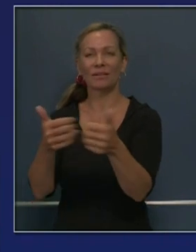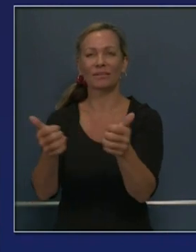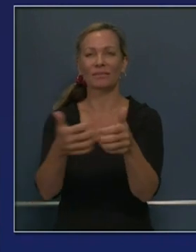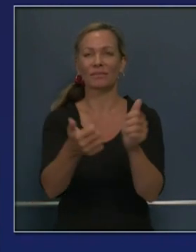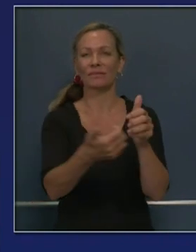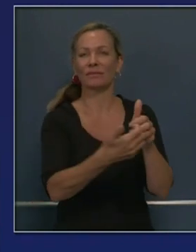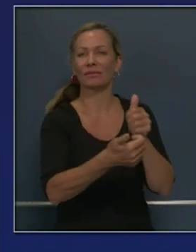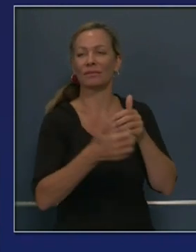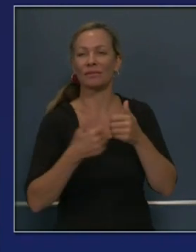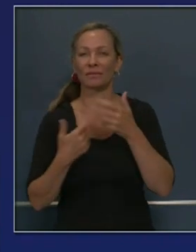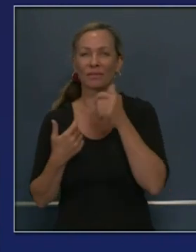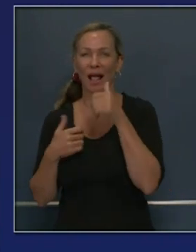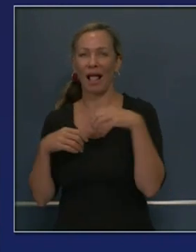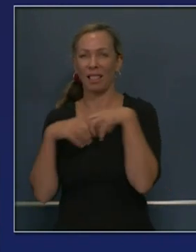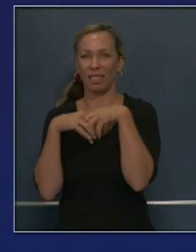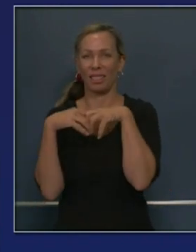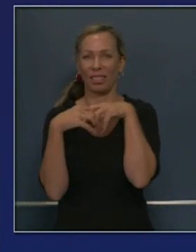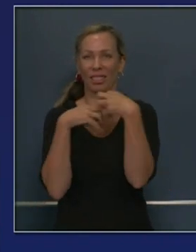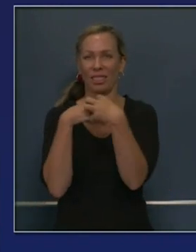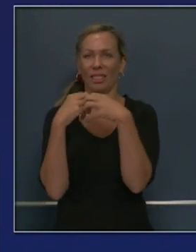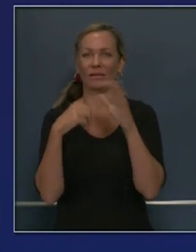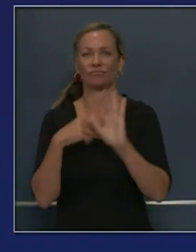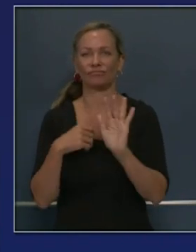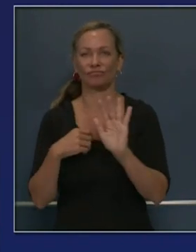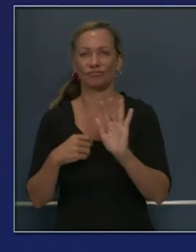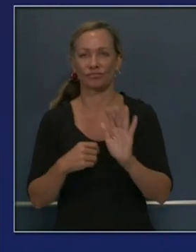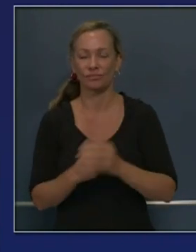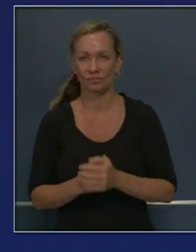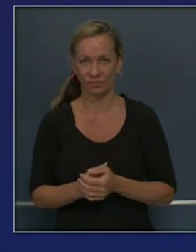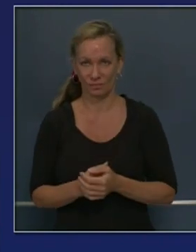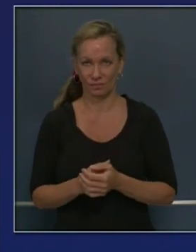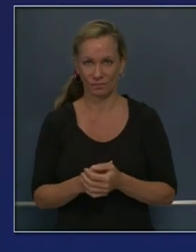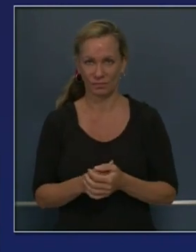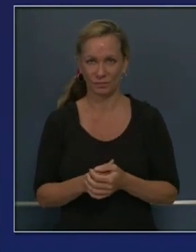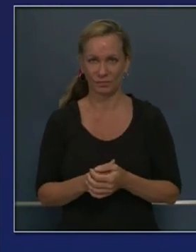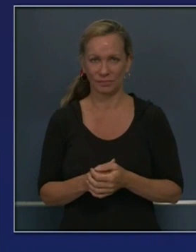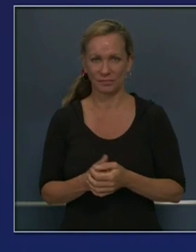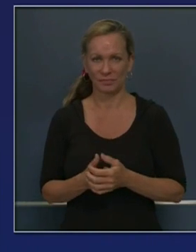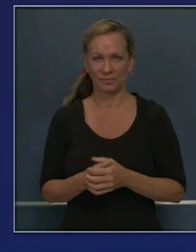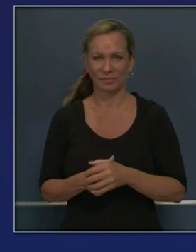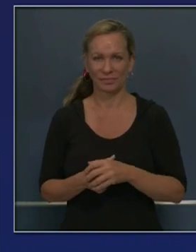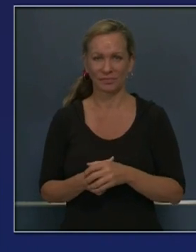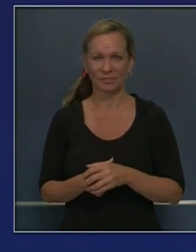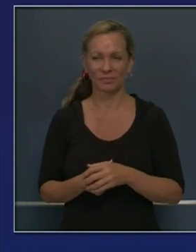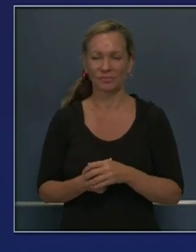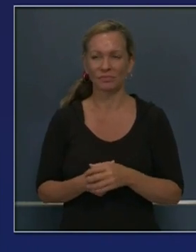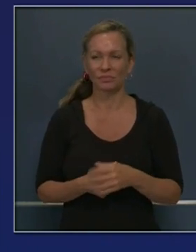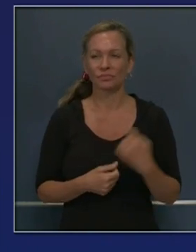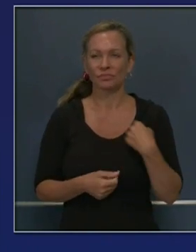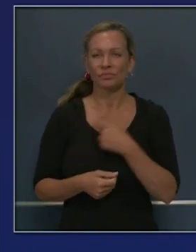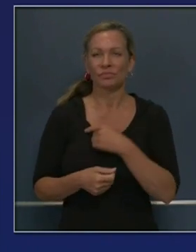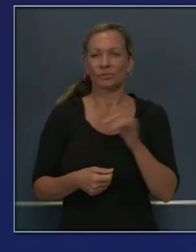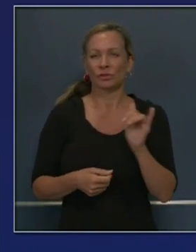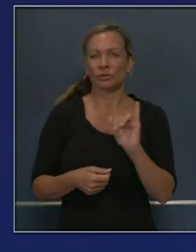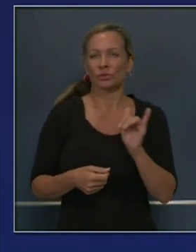INSIDE THE FACILITIES. THAT WIIL ALLOW US TO COHORT FAMILIES AND INDIVIDUALS, SO THEY CAN BE MORE APPROPRIATELY